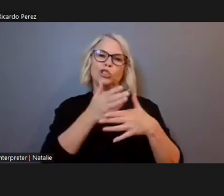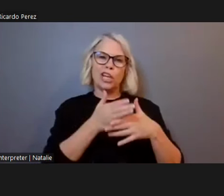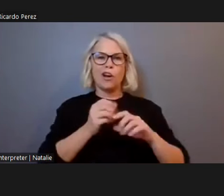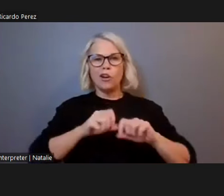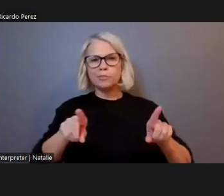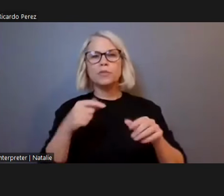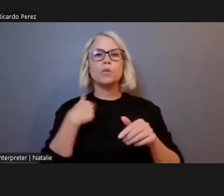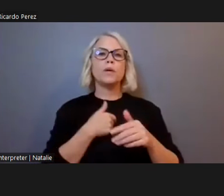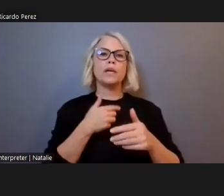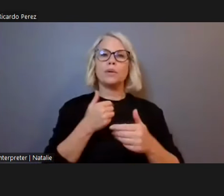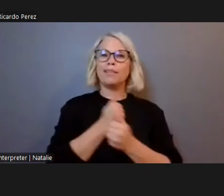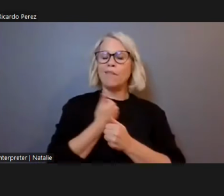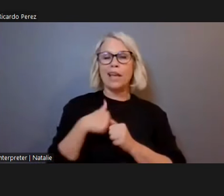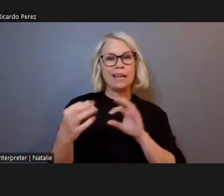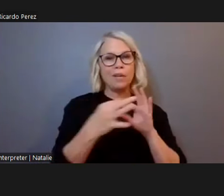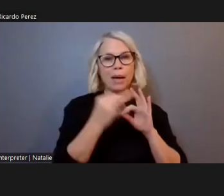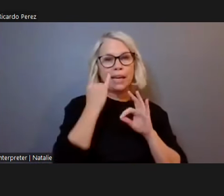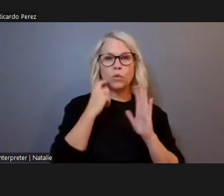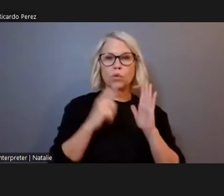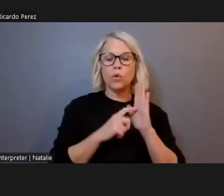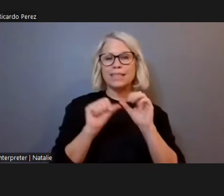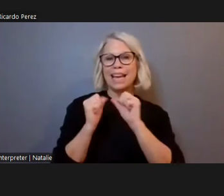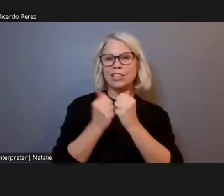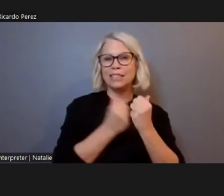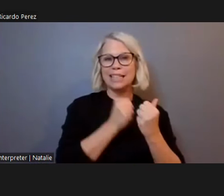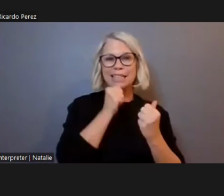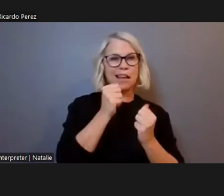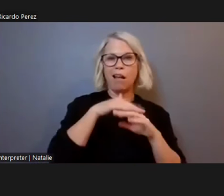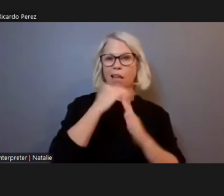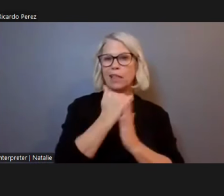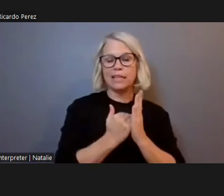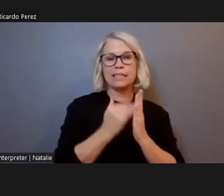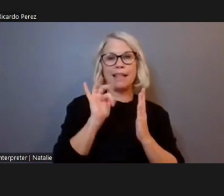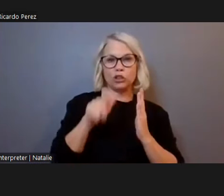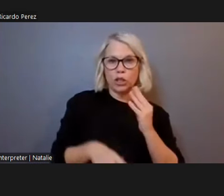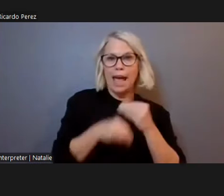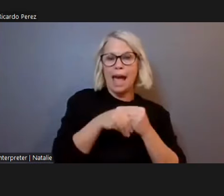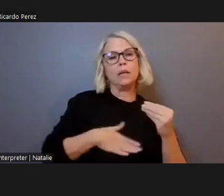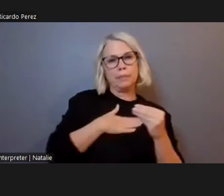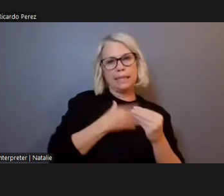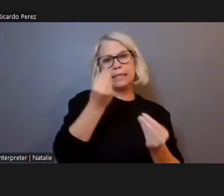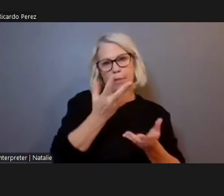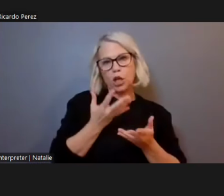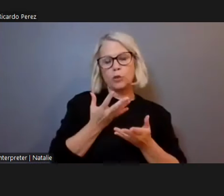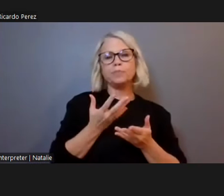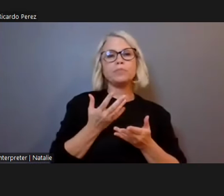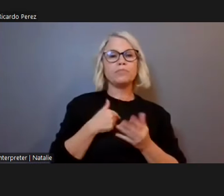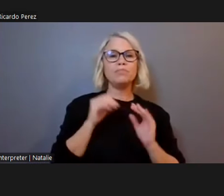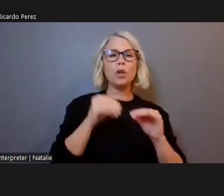We would love any feedback, if you see agencies not on their that should be, please let me know. I will put in my email.